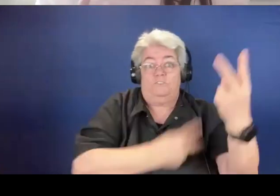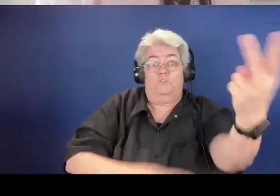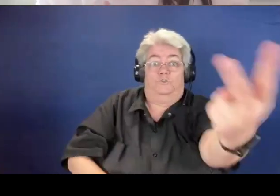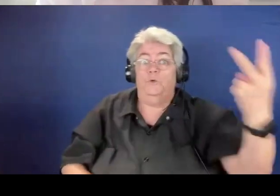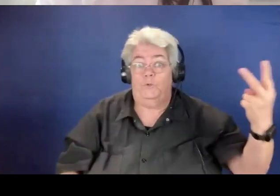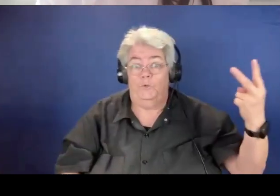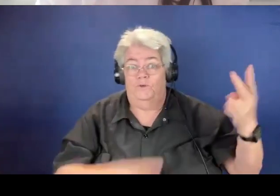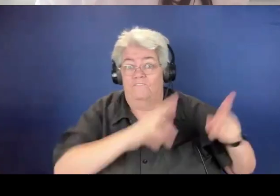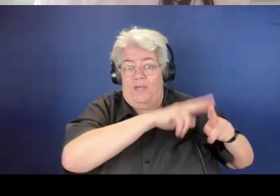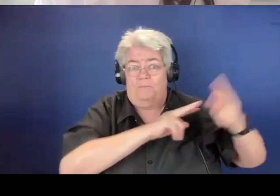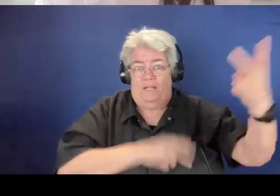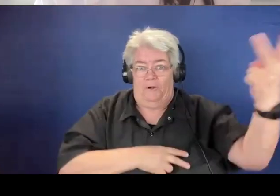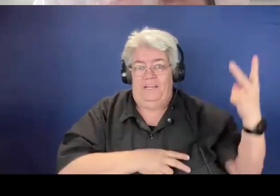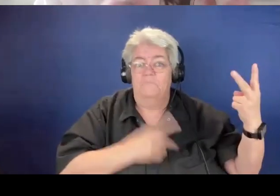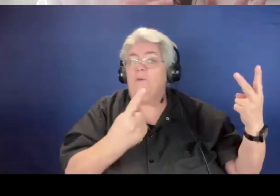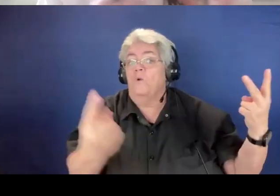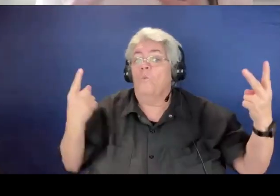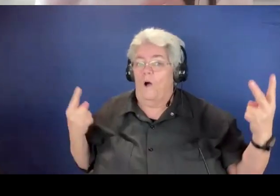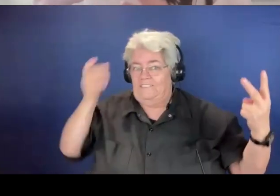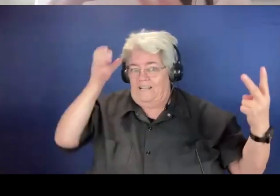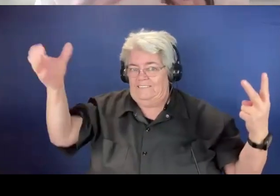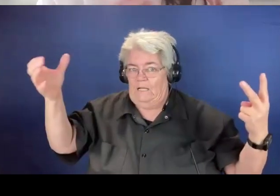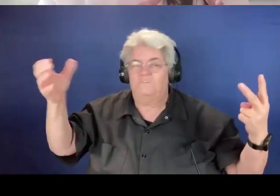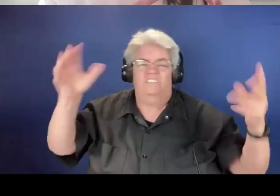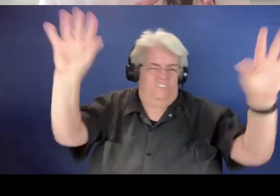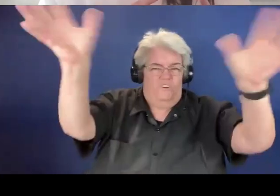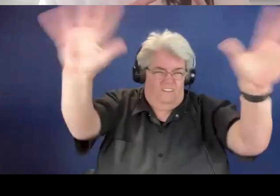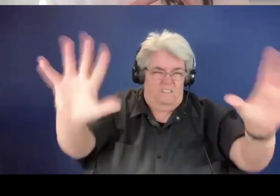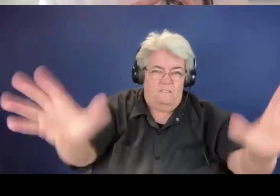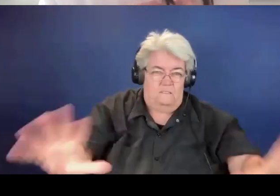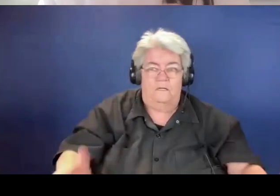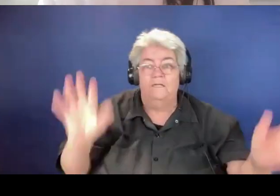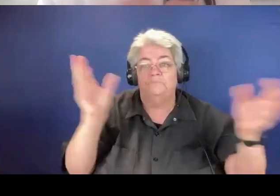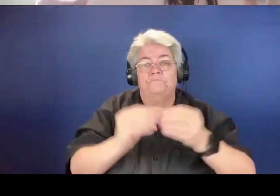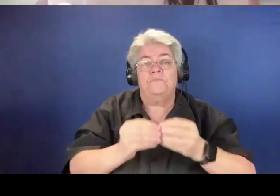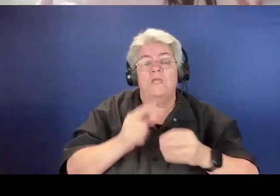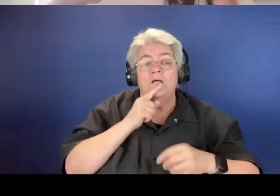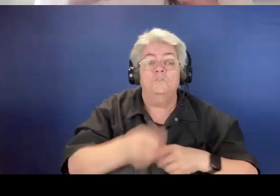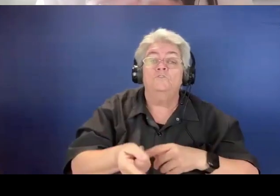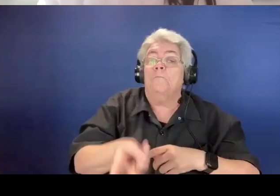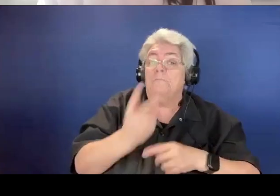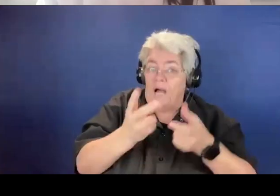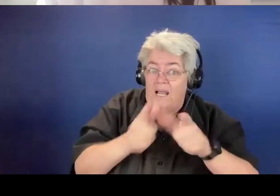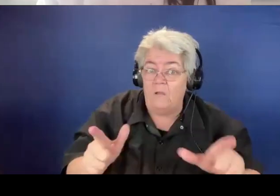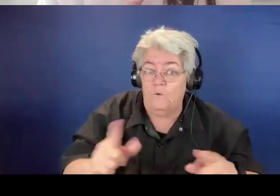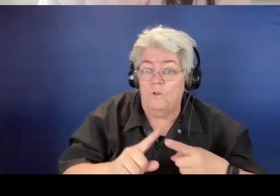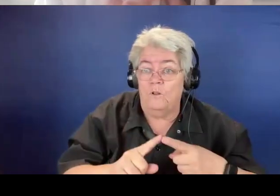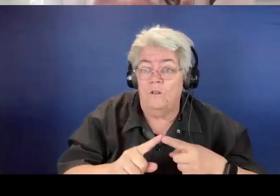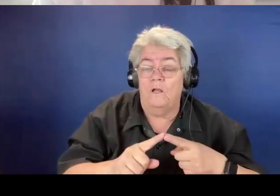than monolingual when each language is considered separately but equivalent or